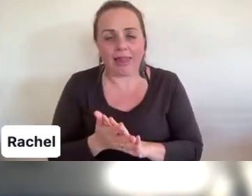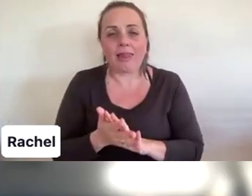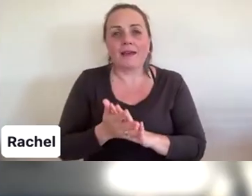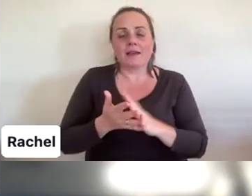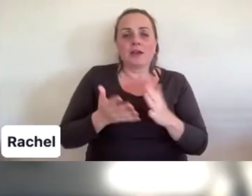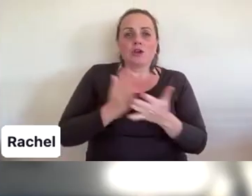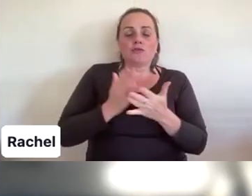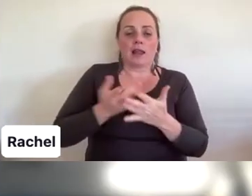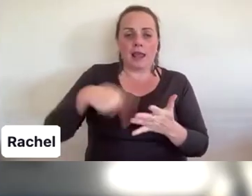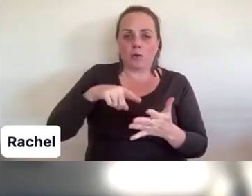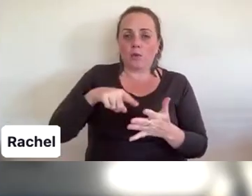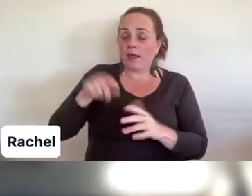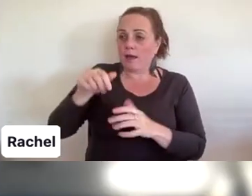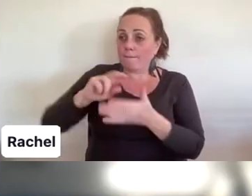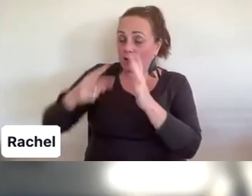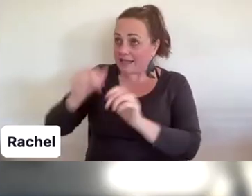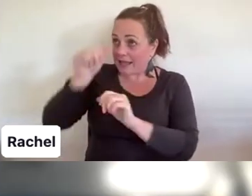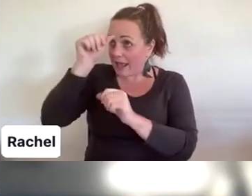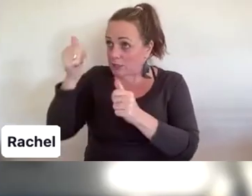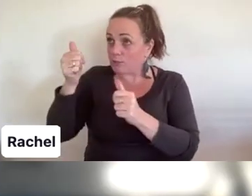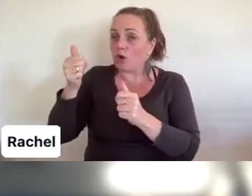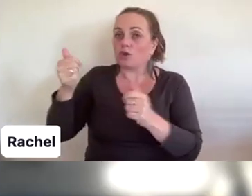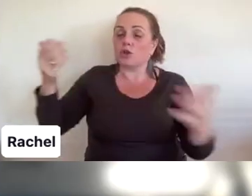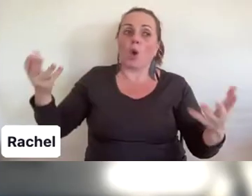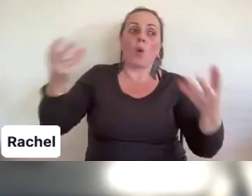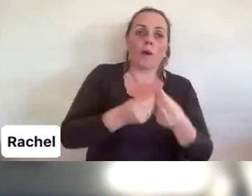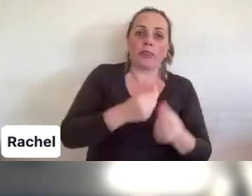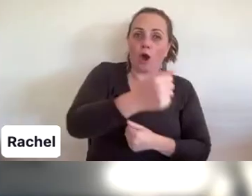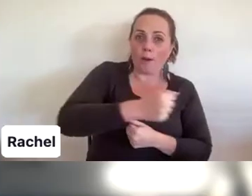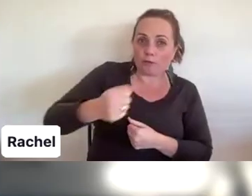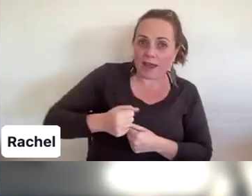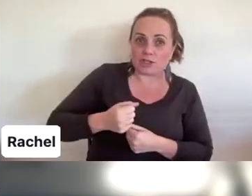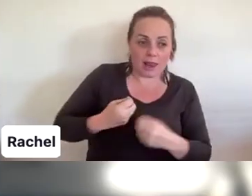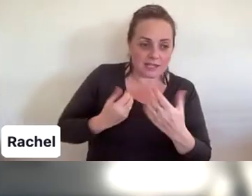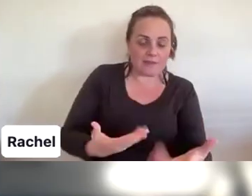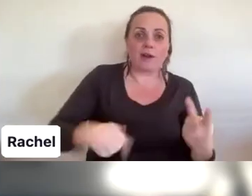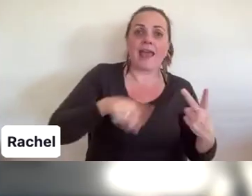together policy expertise, operational delivery and lived experience, and ensuring that these